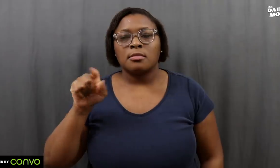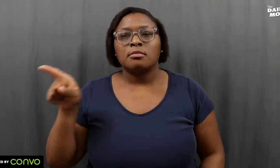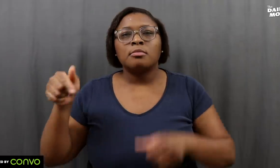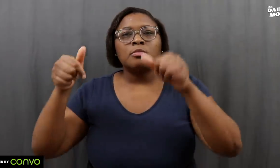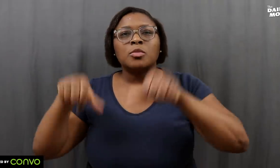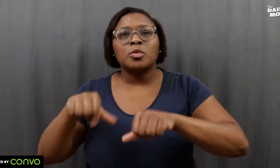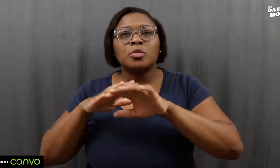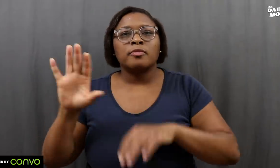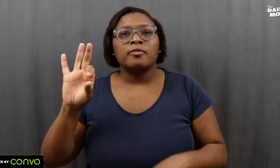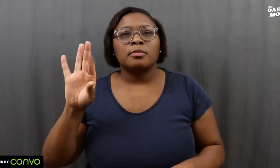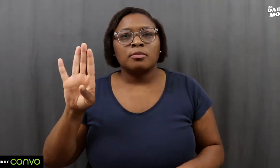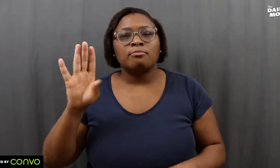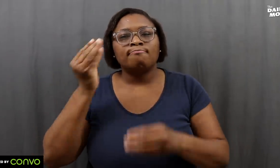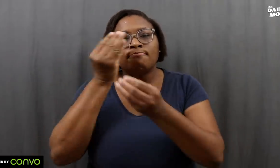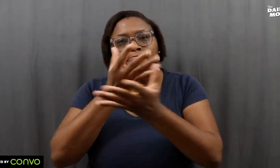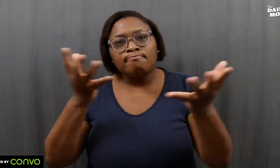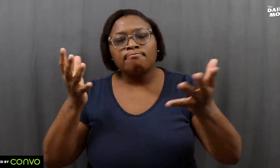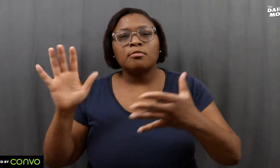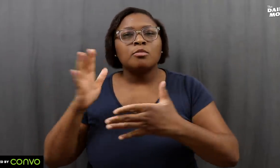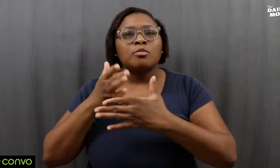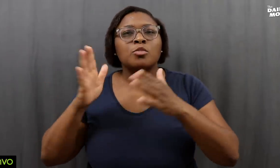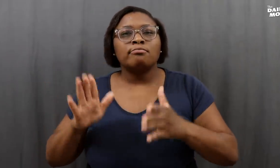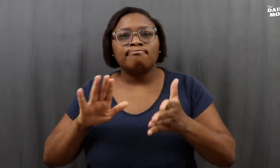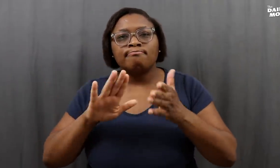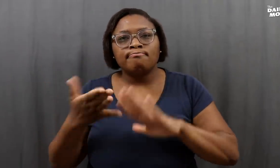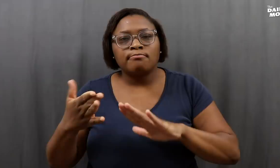posted on Facebook that her boyfriend died